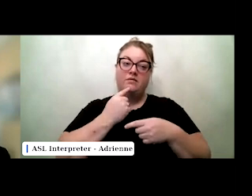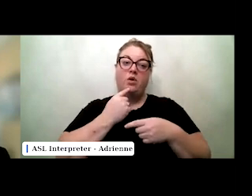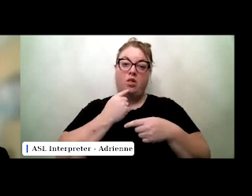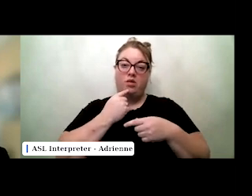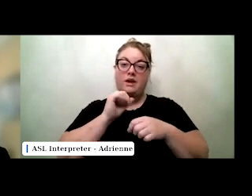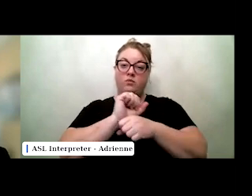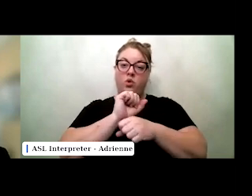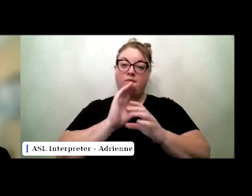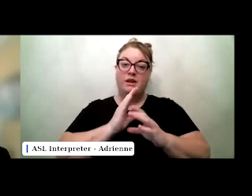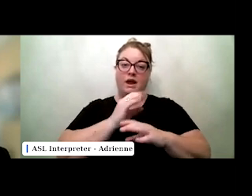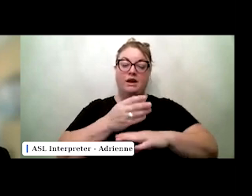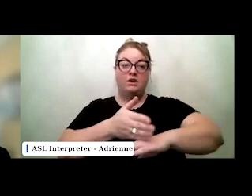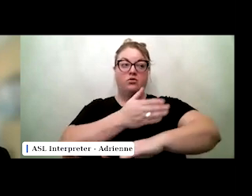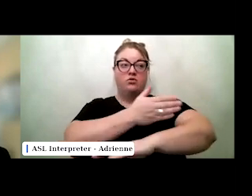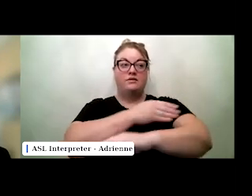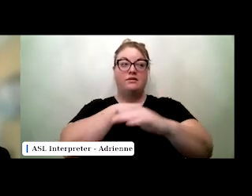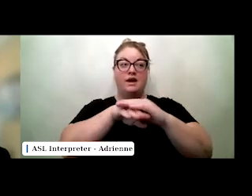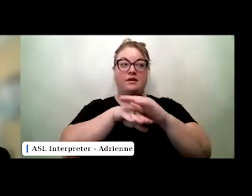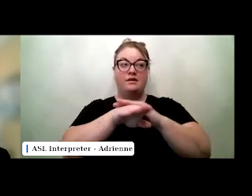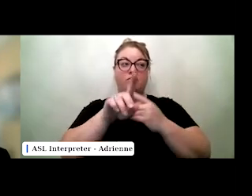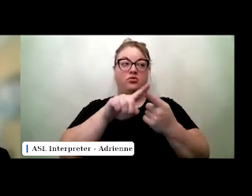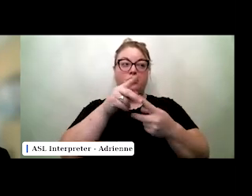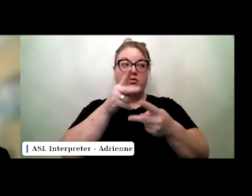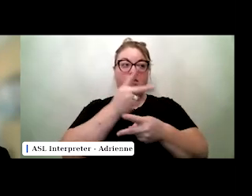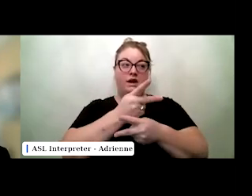And increases access to care.